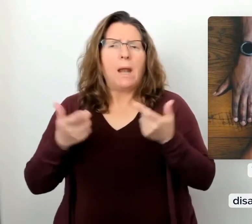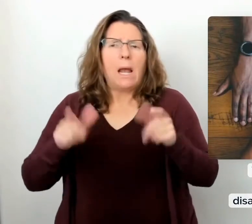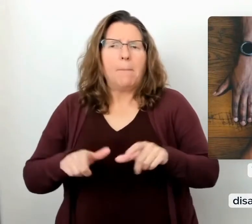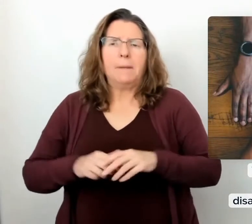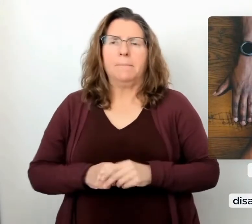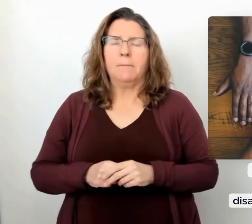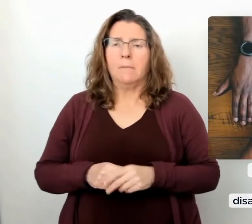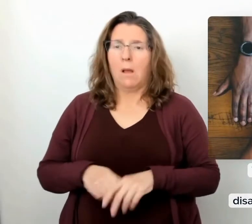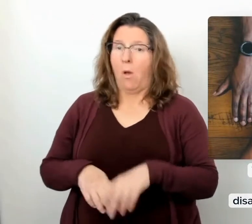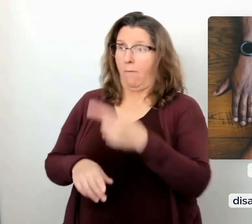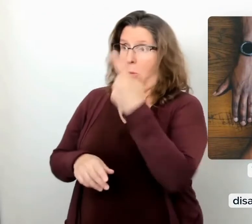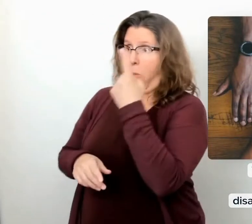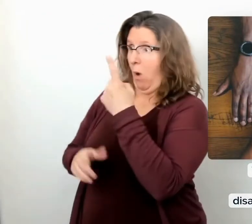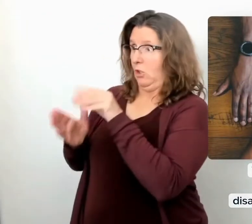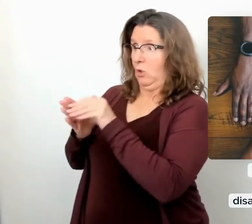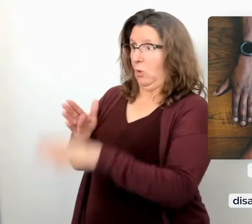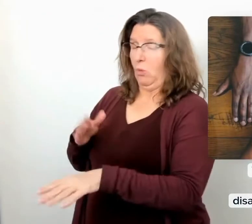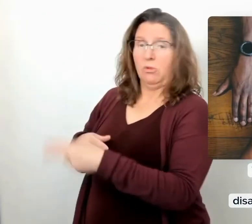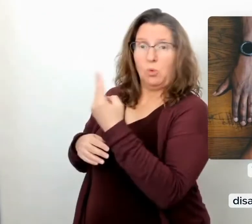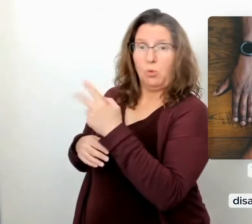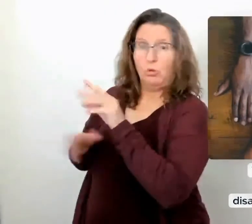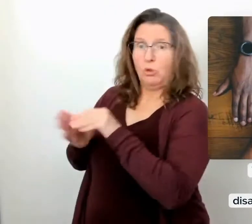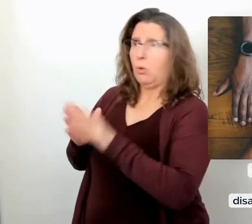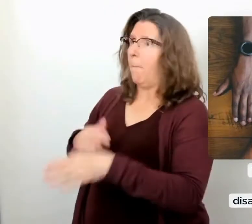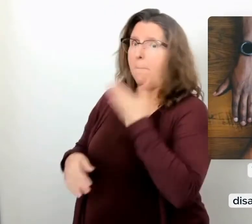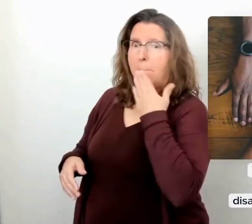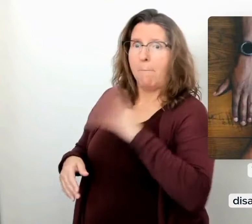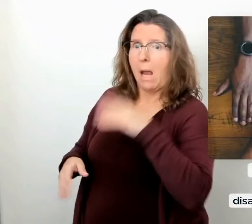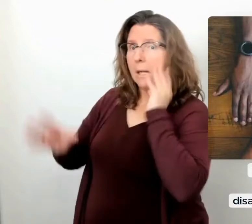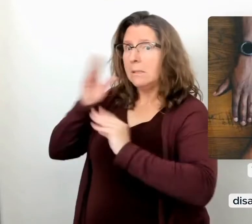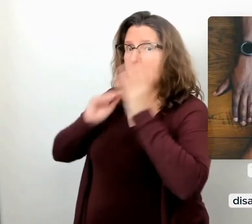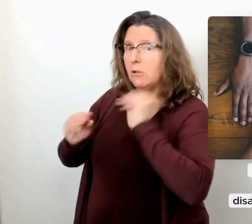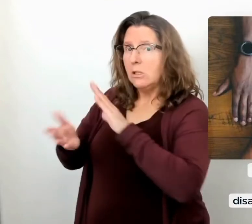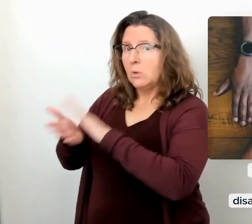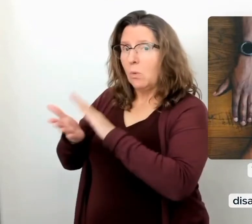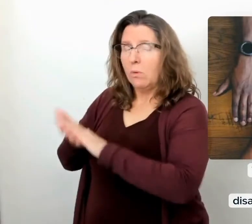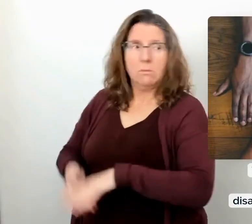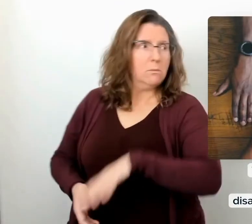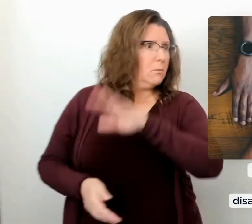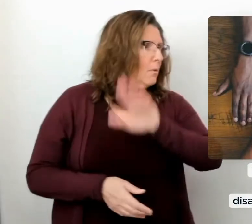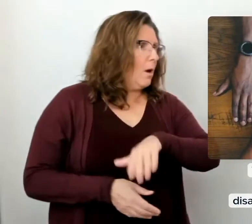So if on the one hand we see some students do not feel included,